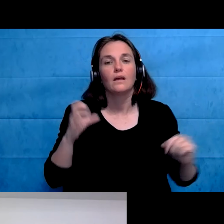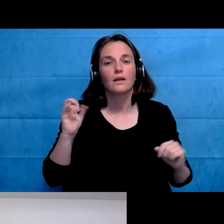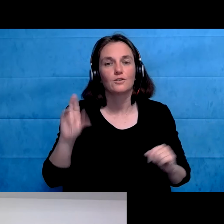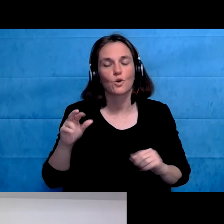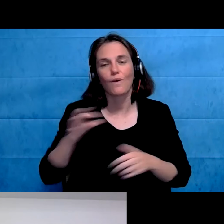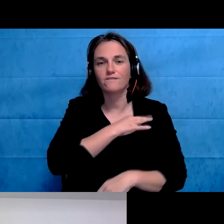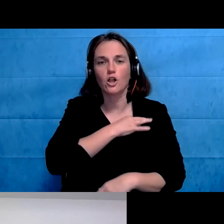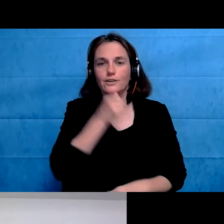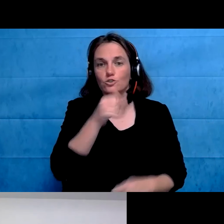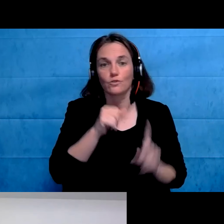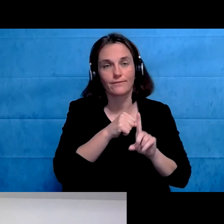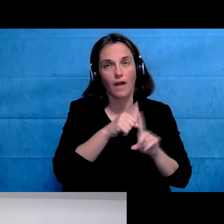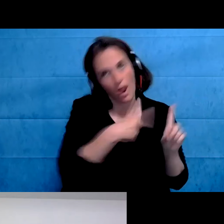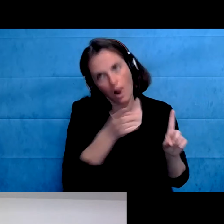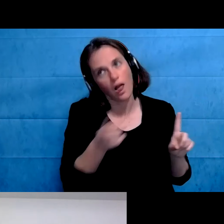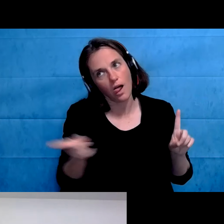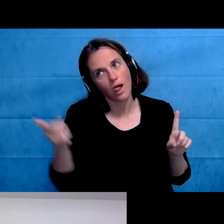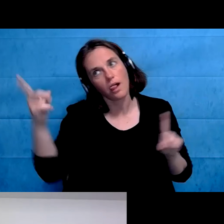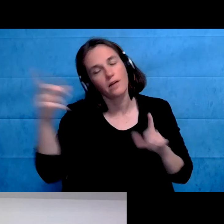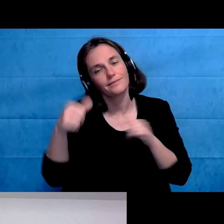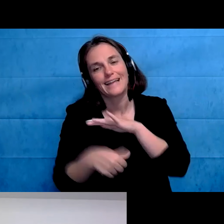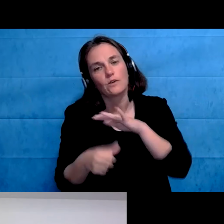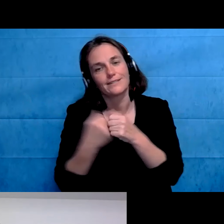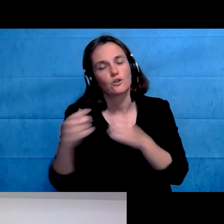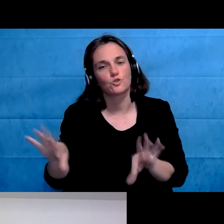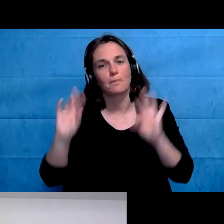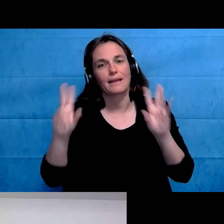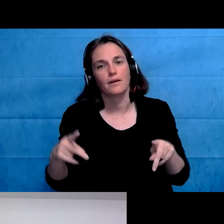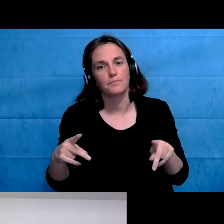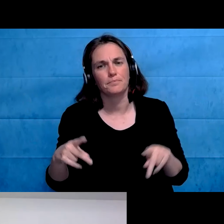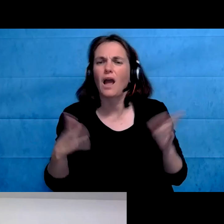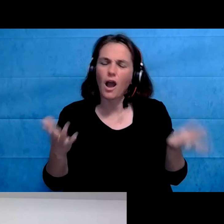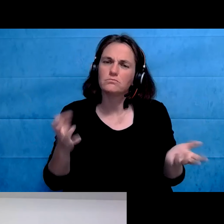all the way downstairs to get it and it just seems like, oh yeah, we expect it.